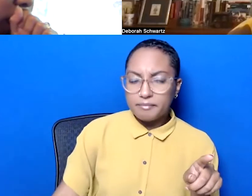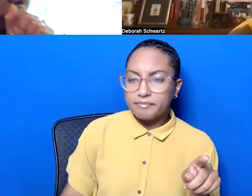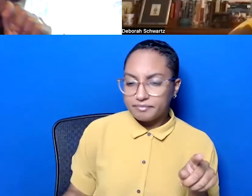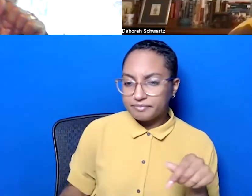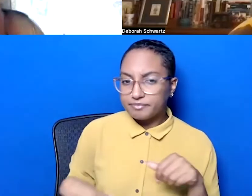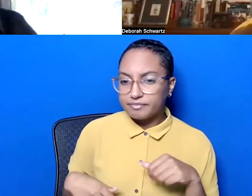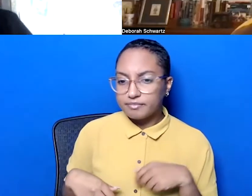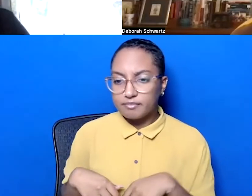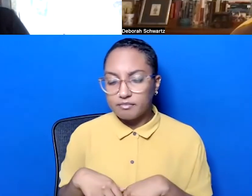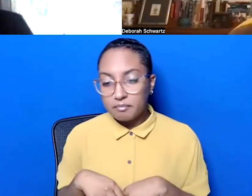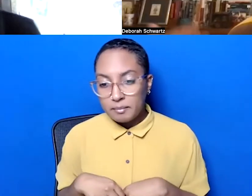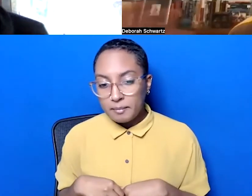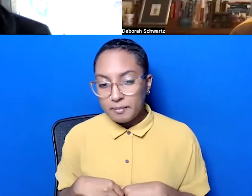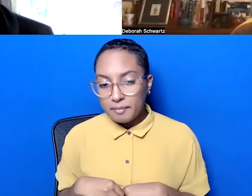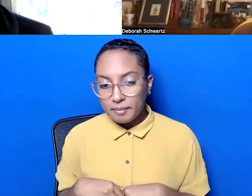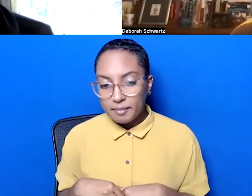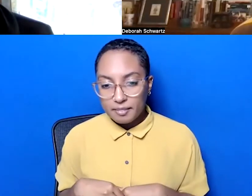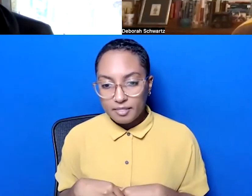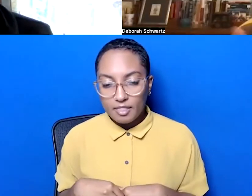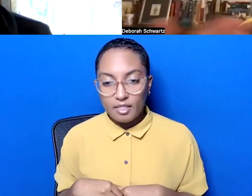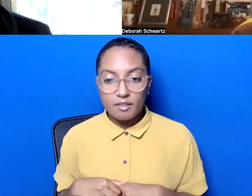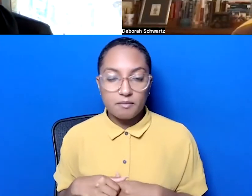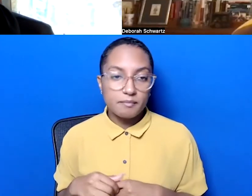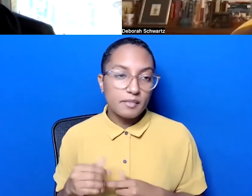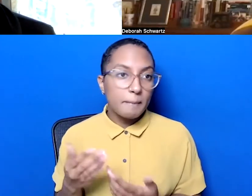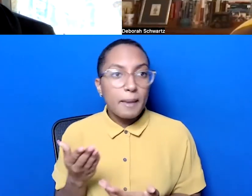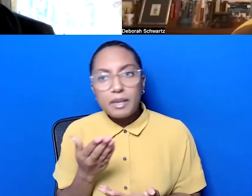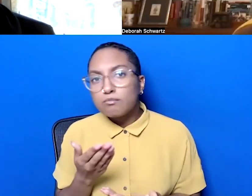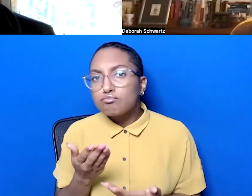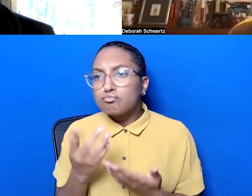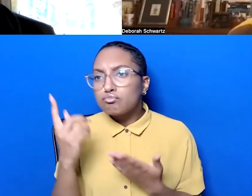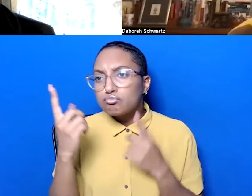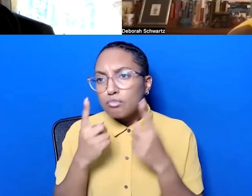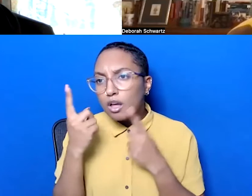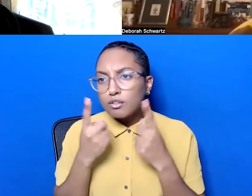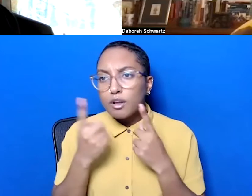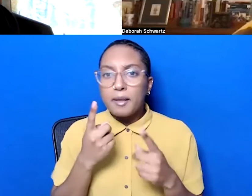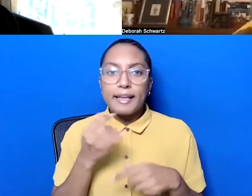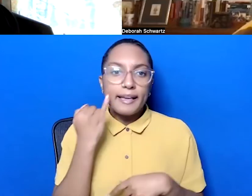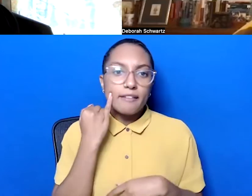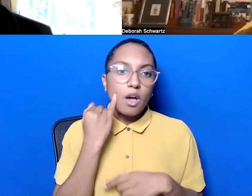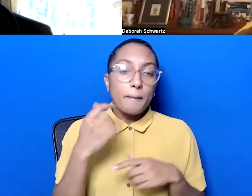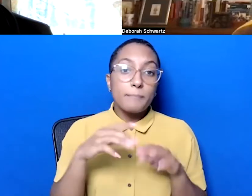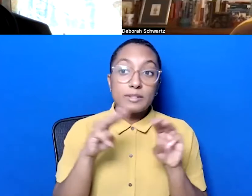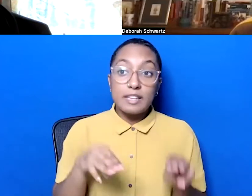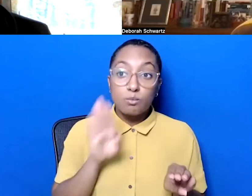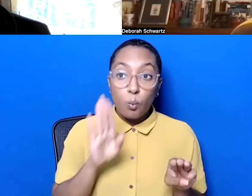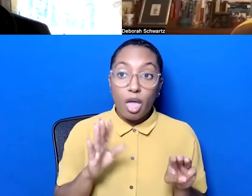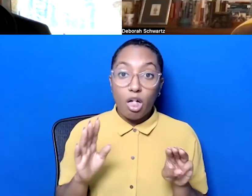Even show- you know, what it means for a museum to show a film series, you know, that allows people